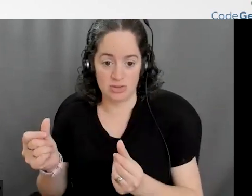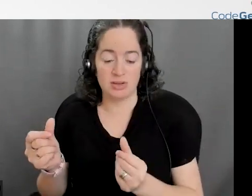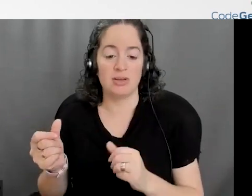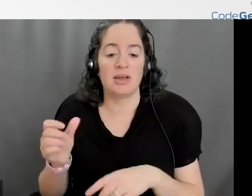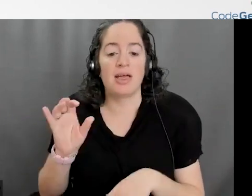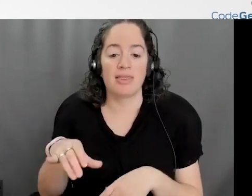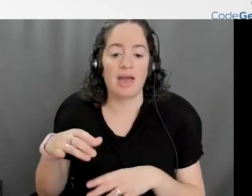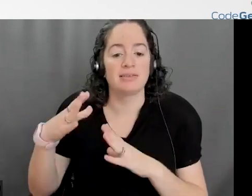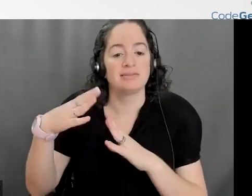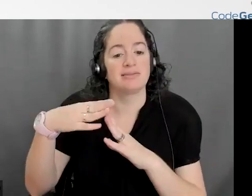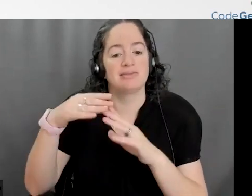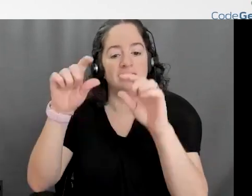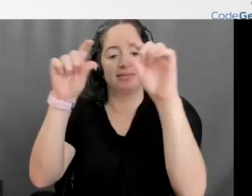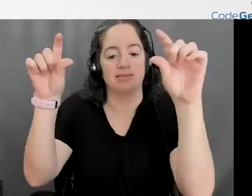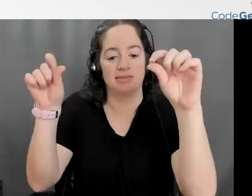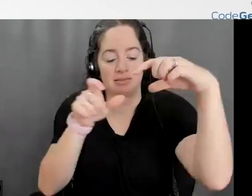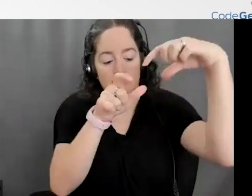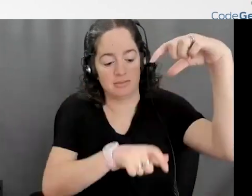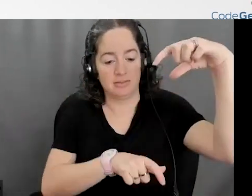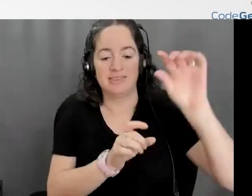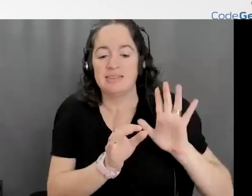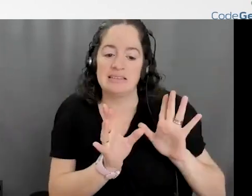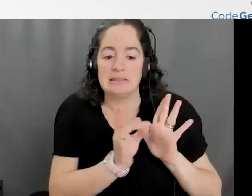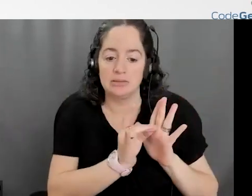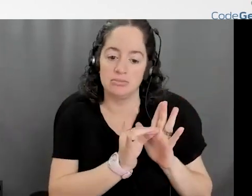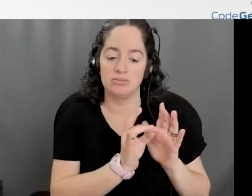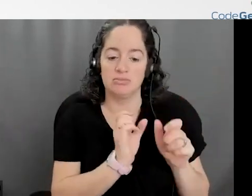that's going to always stay put and allow us to scroll horizontally.